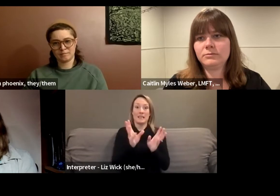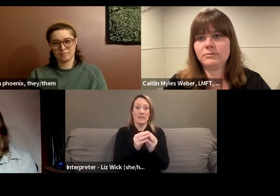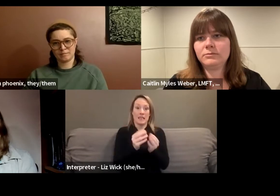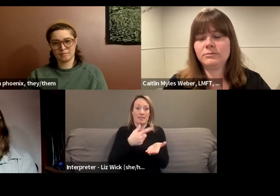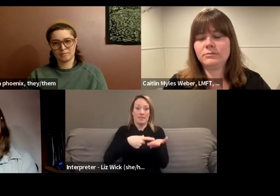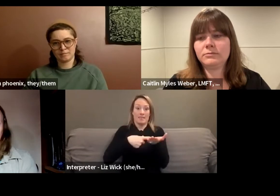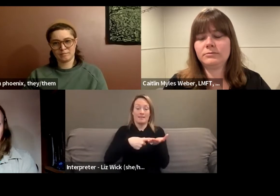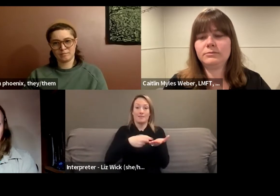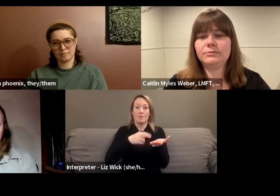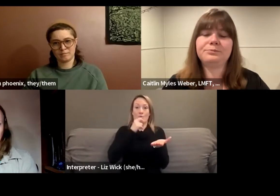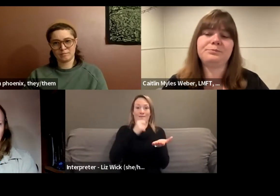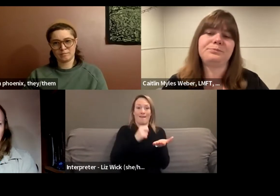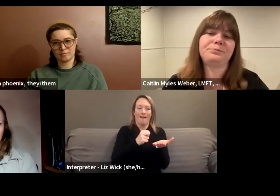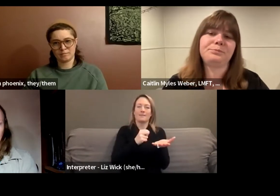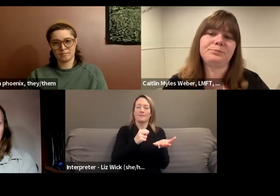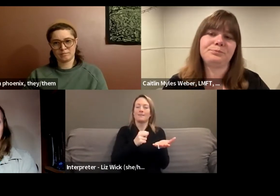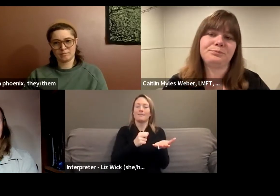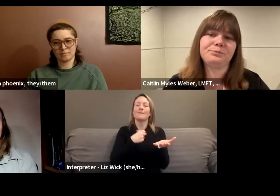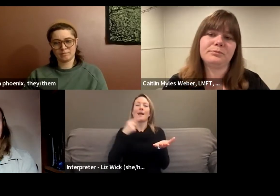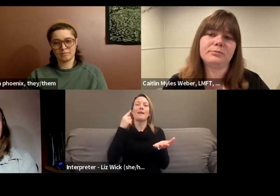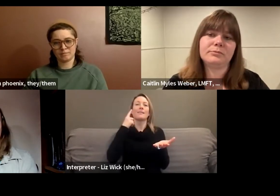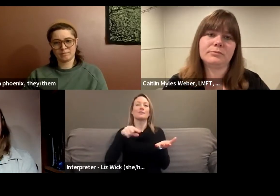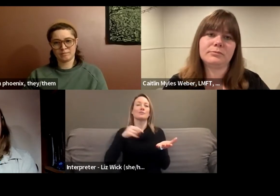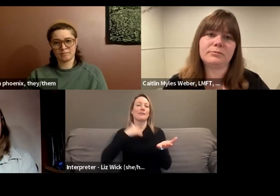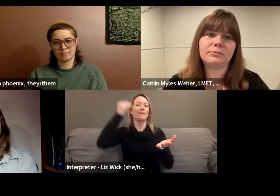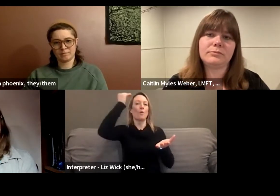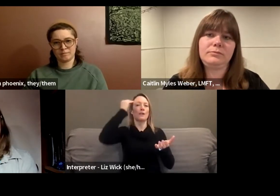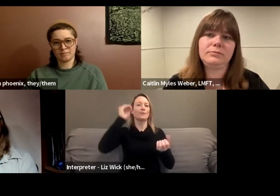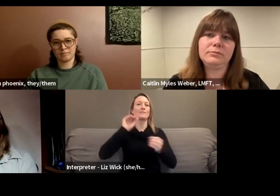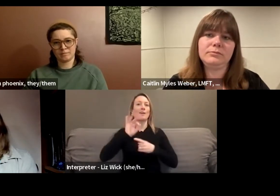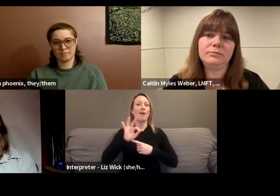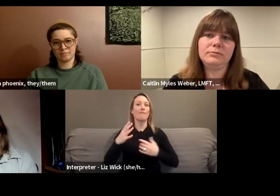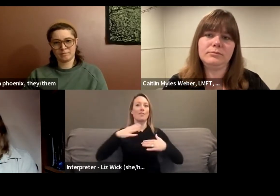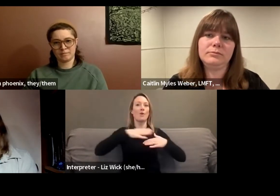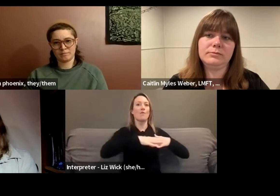of the overlaps, right, is powerful.